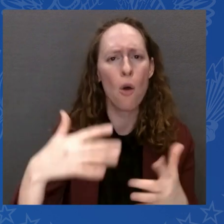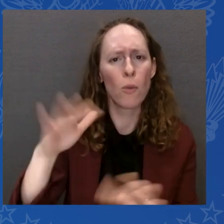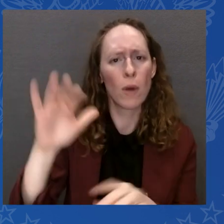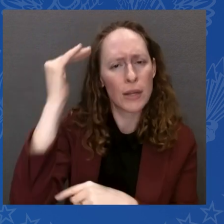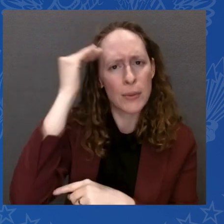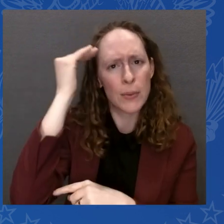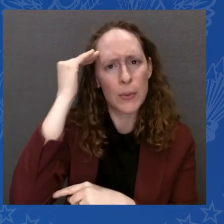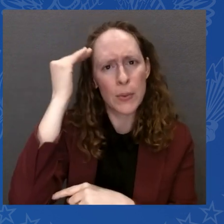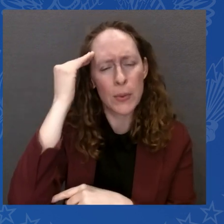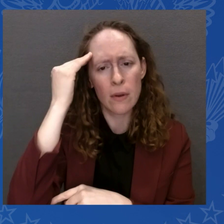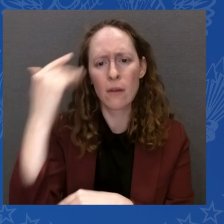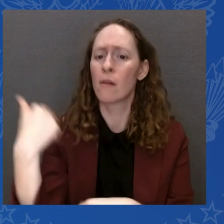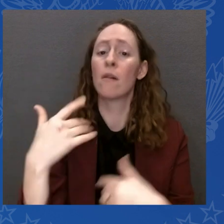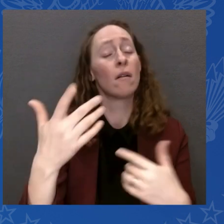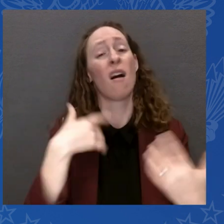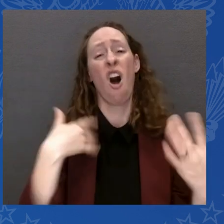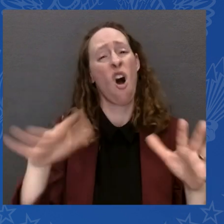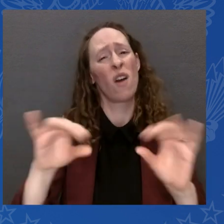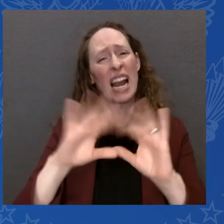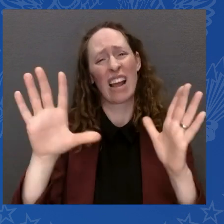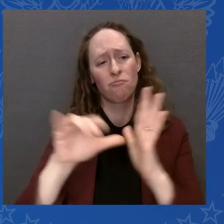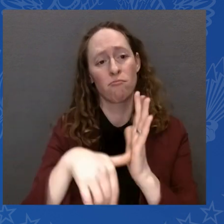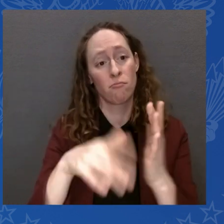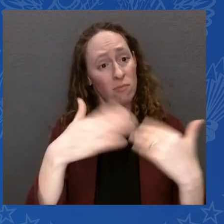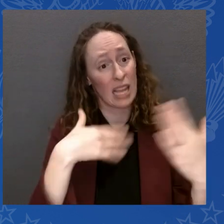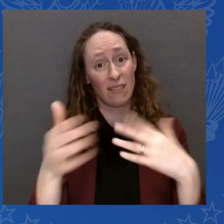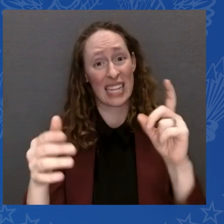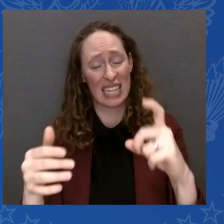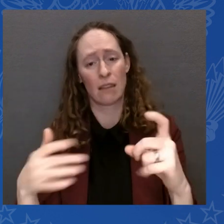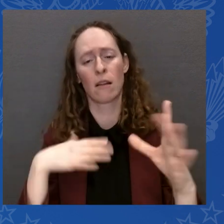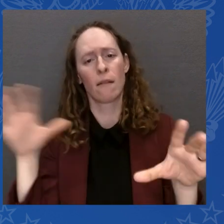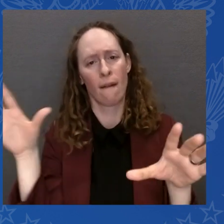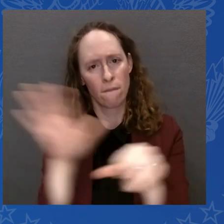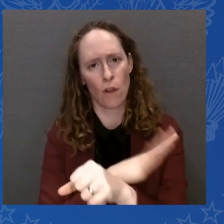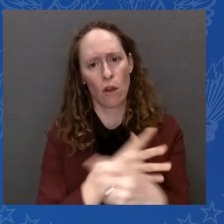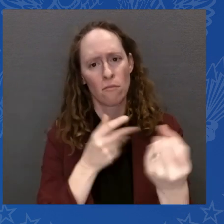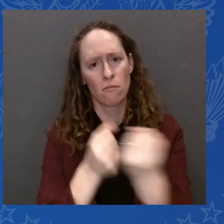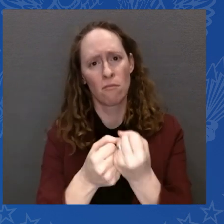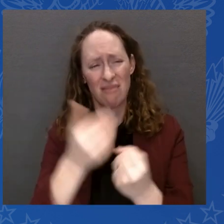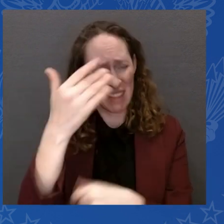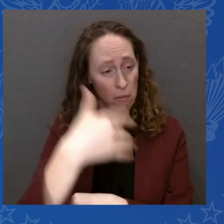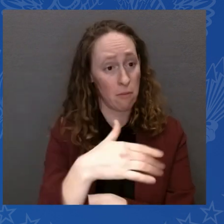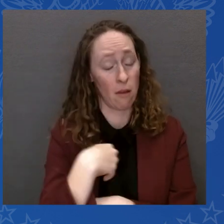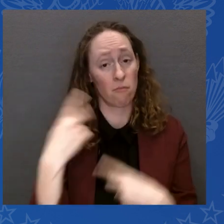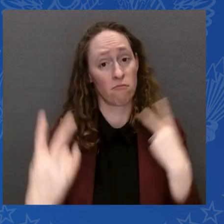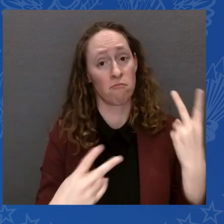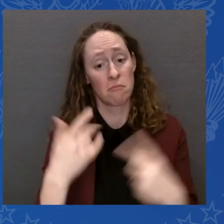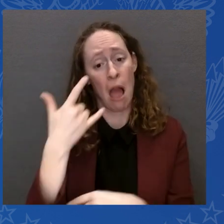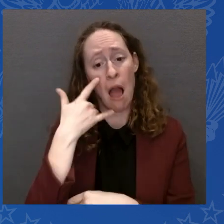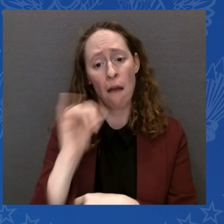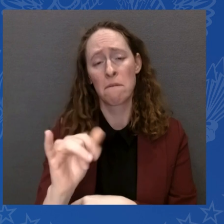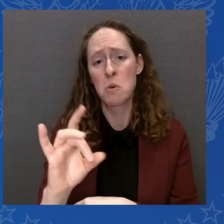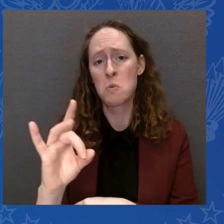and down the state for the wildfires and the damage done. And it's been astounding what you've done.